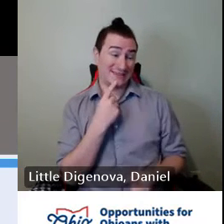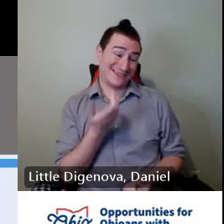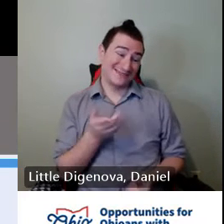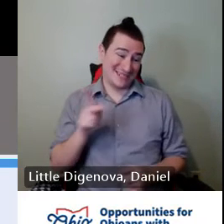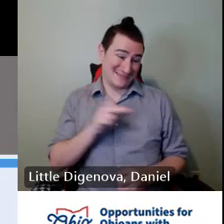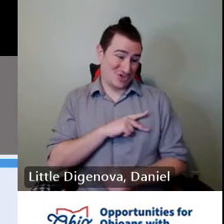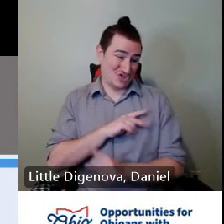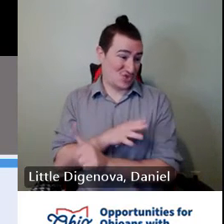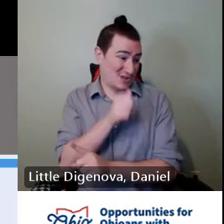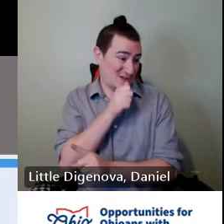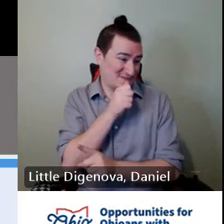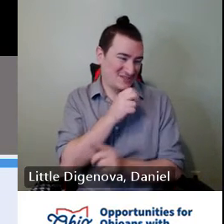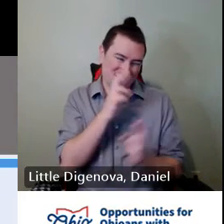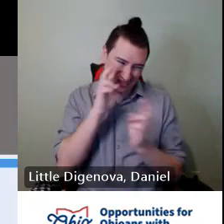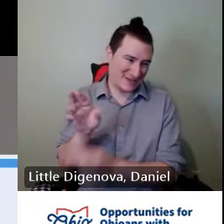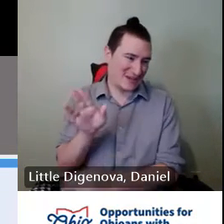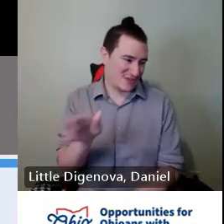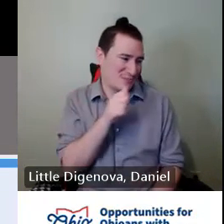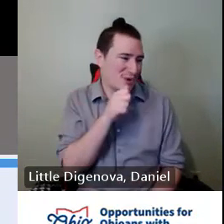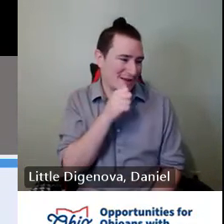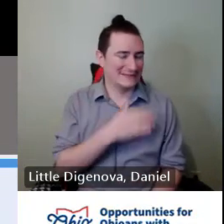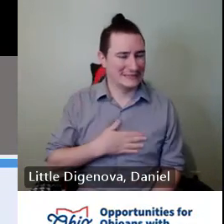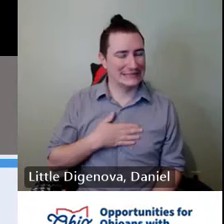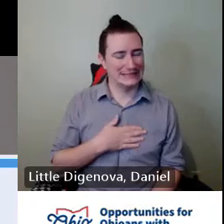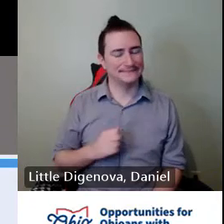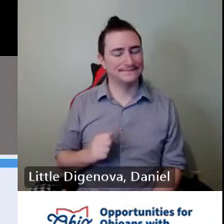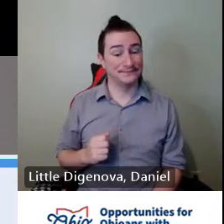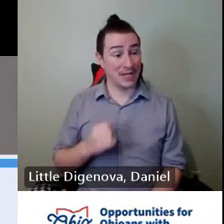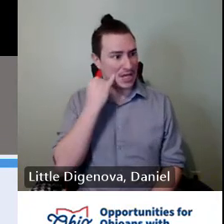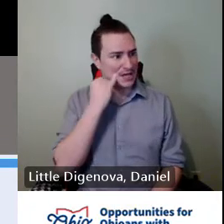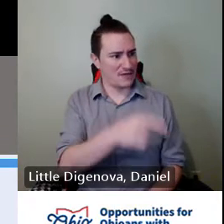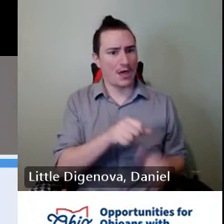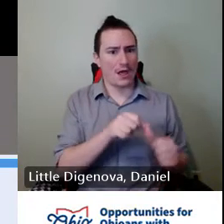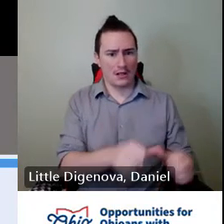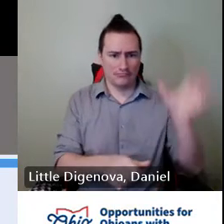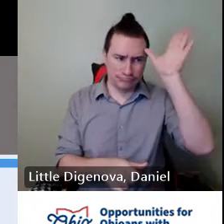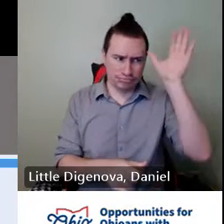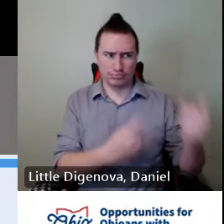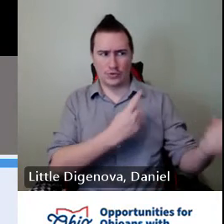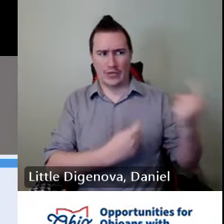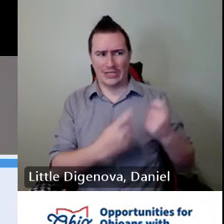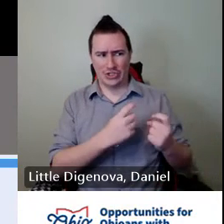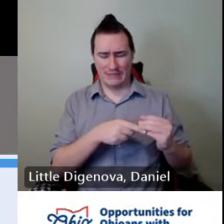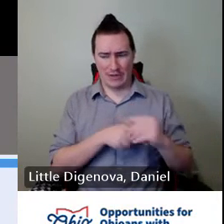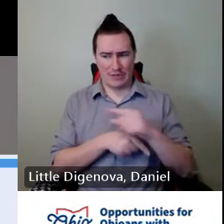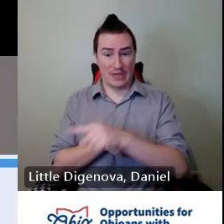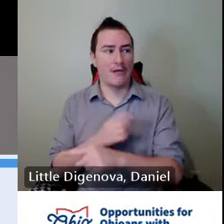similarly. If the employee continues with questions, it's best for the employer to ask if there is something they need,